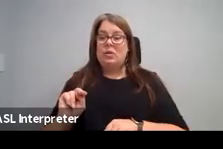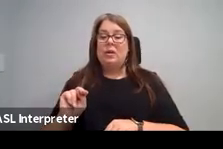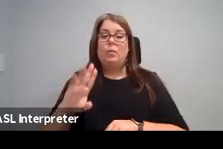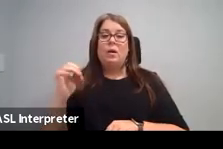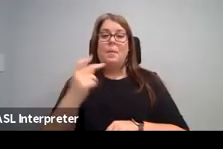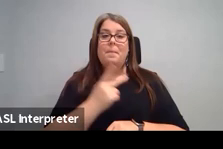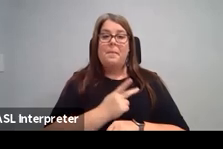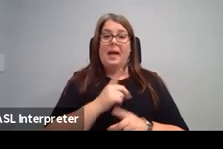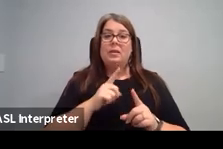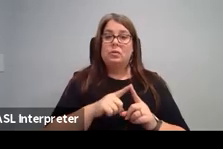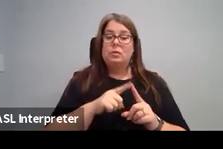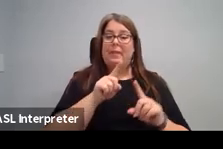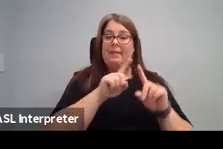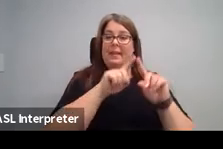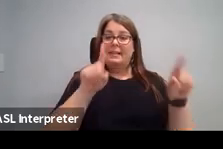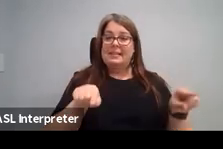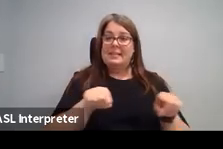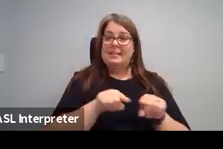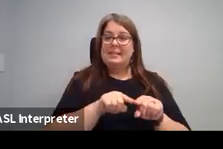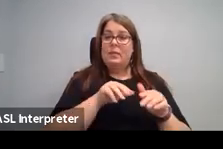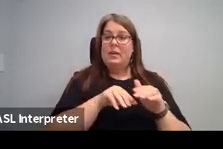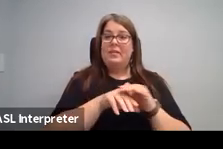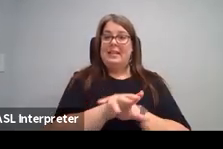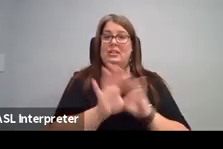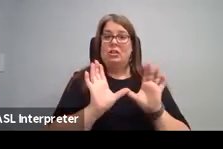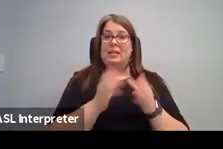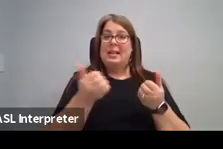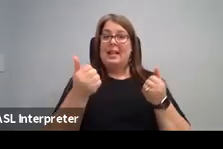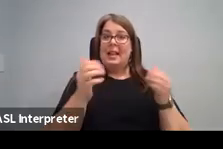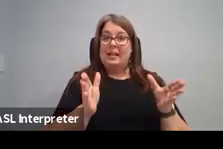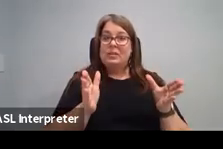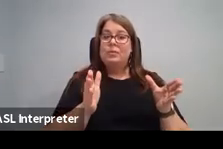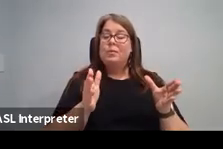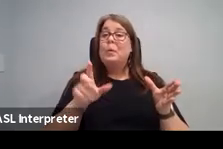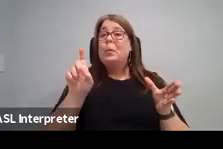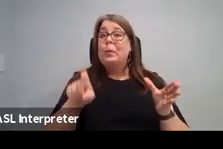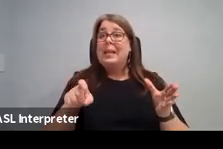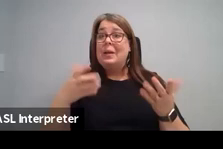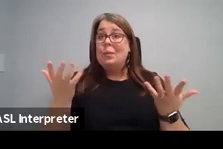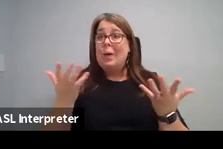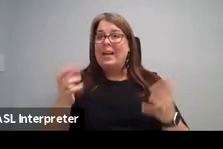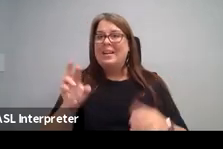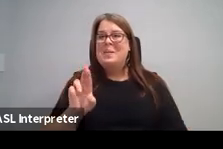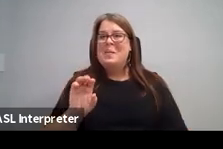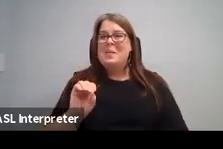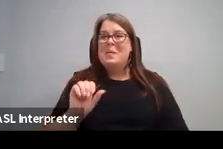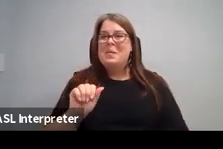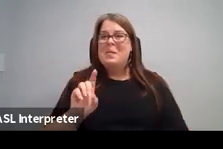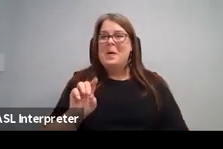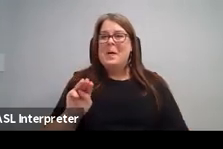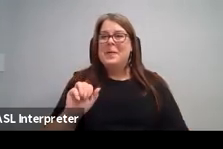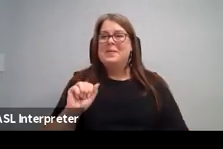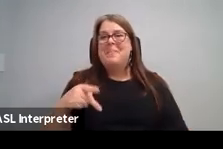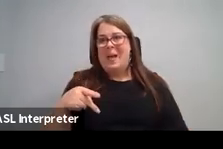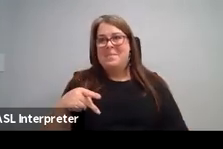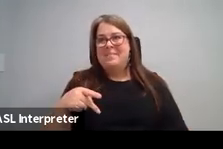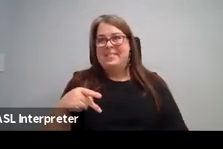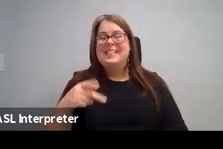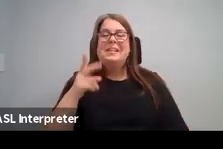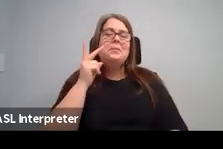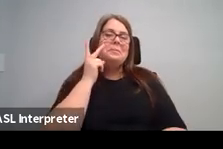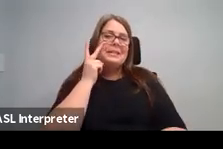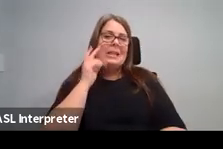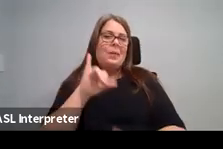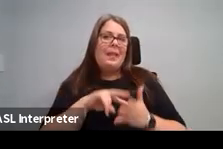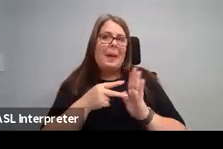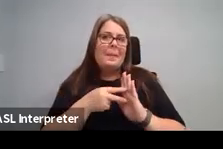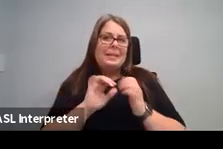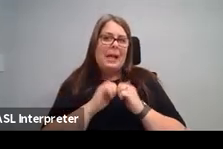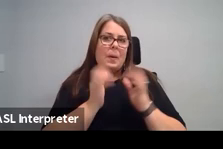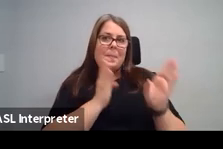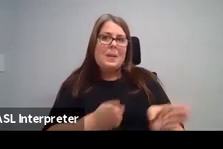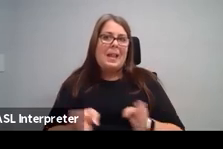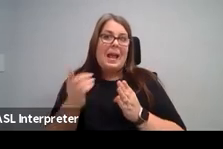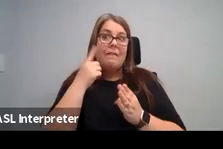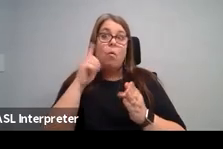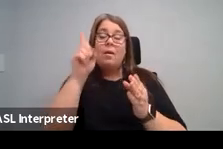Jewyl Alderson Clarke, SDCOE: And now that we've entered our classroom. What we need is a bit of roadmap. And so as we go in or we're going to talk a little bit about what it means to plan for the picture here. So when we're talking about